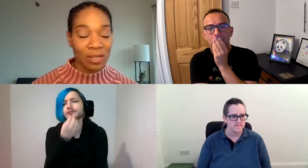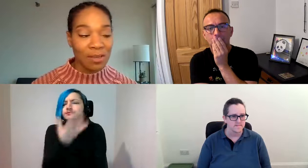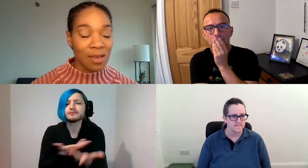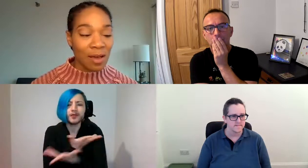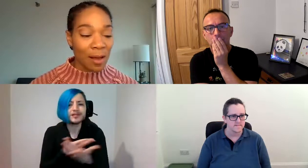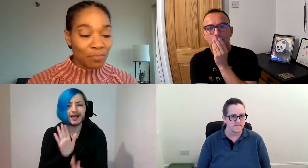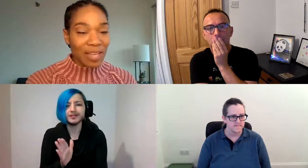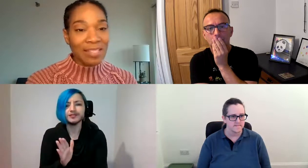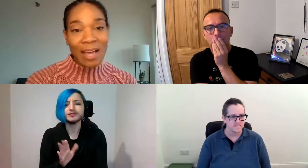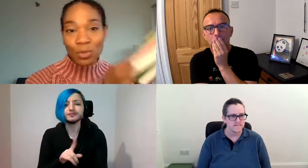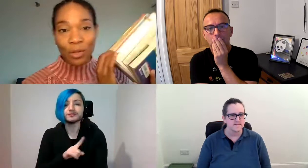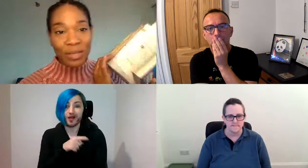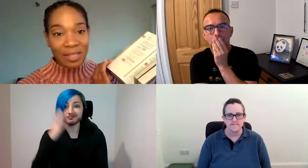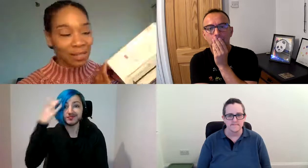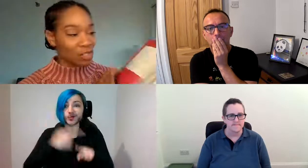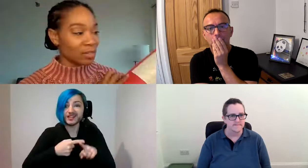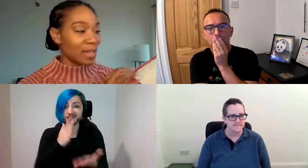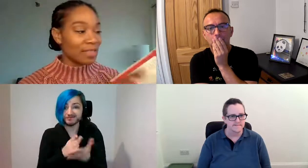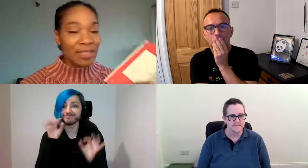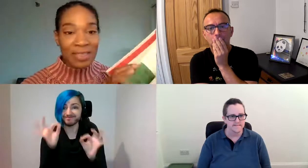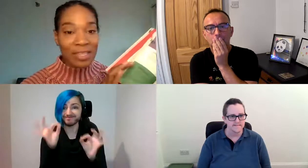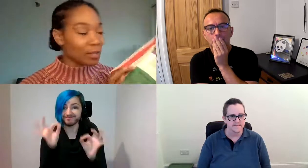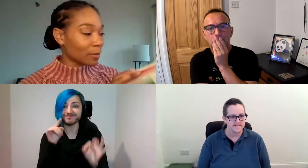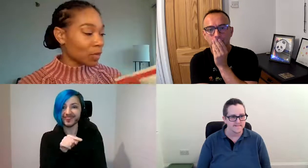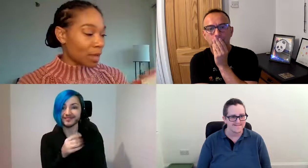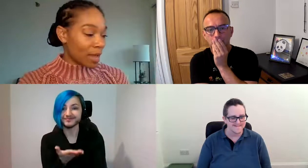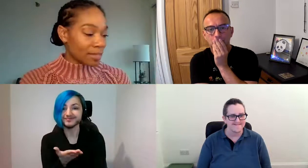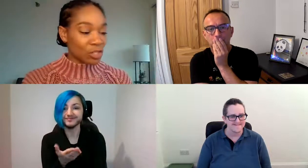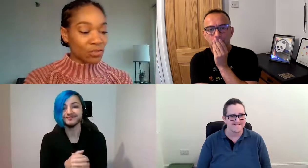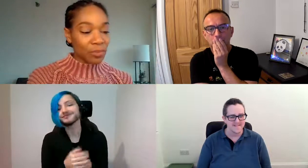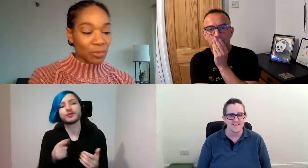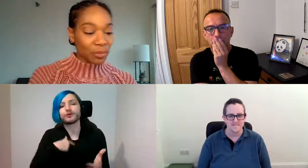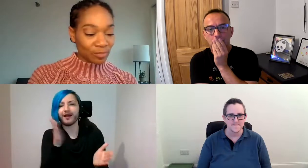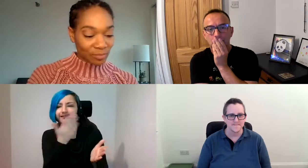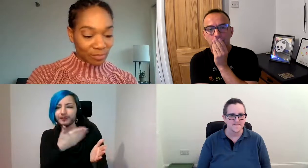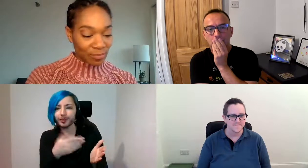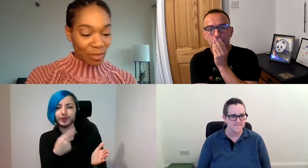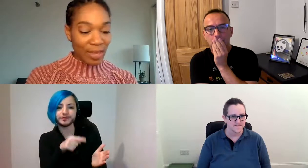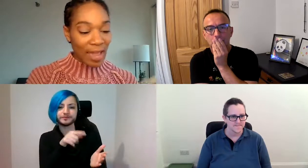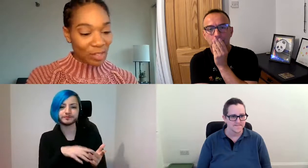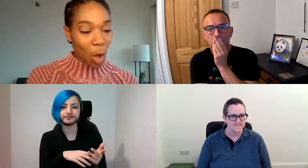seas. , if I go through Ds a I have don't do me.